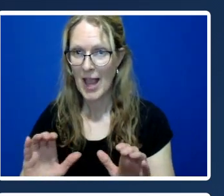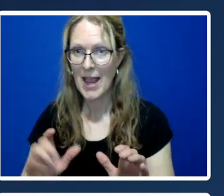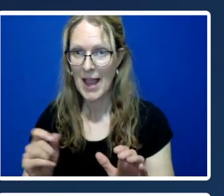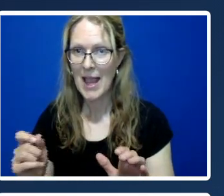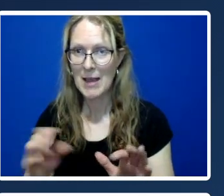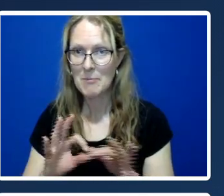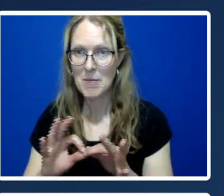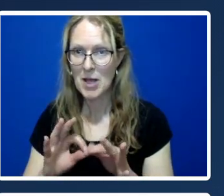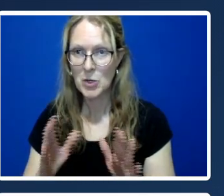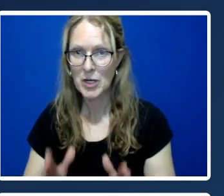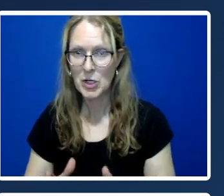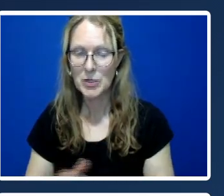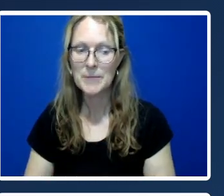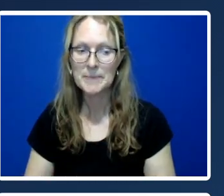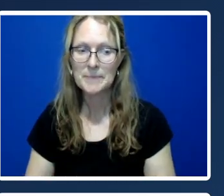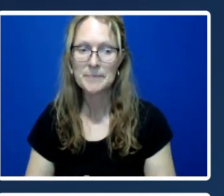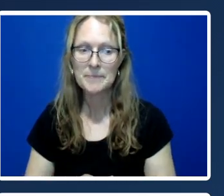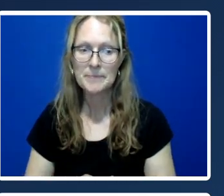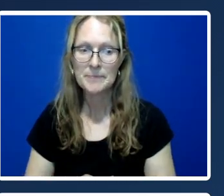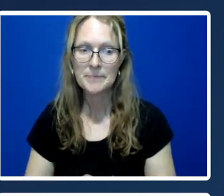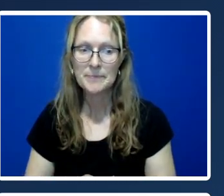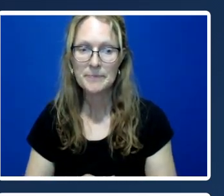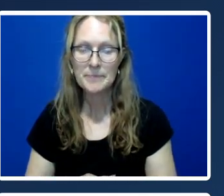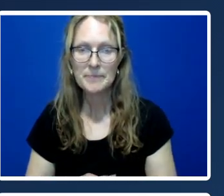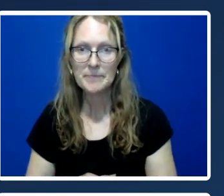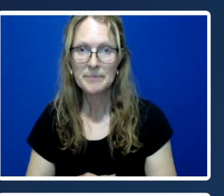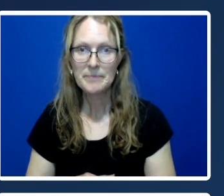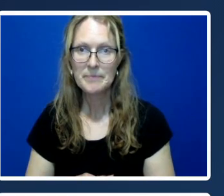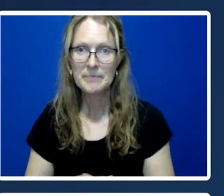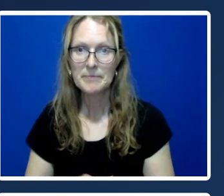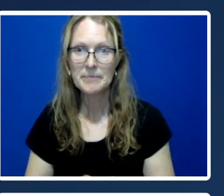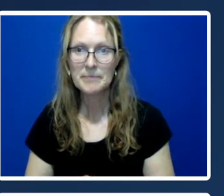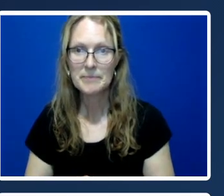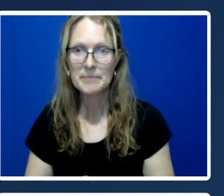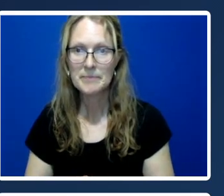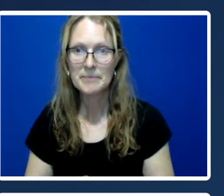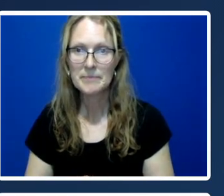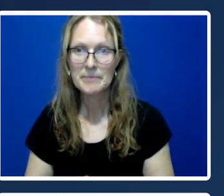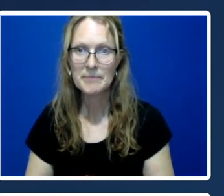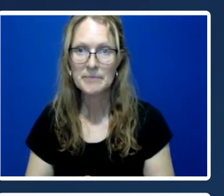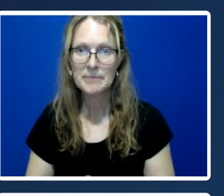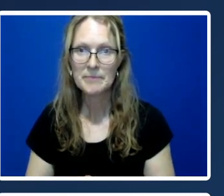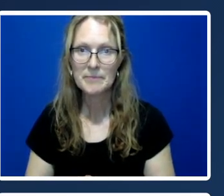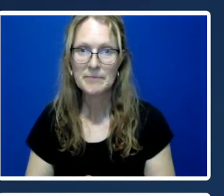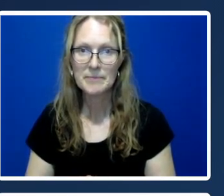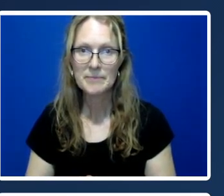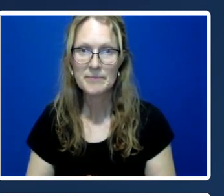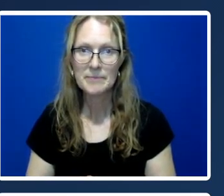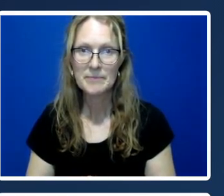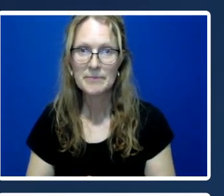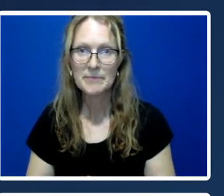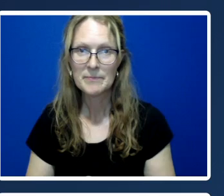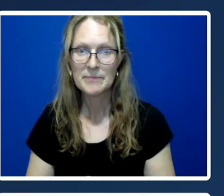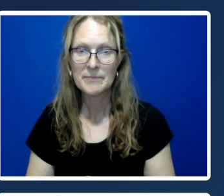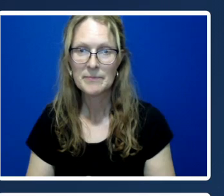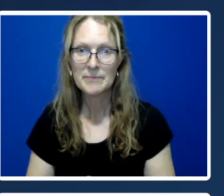And our chat moderator is Vasso [spelled phonetically]. And I'll pass it off to Robbie.